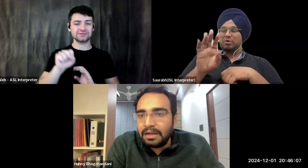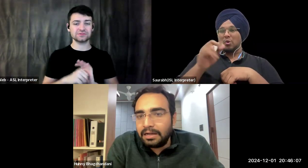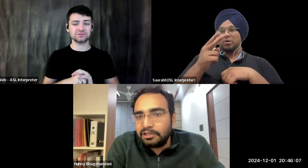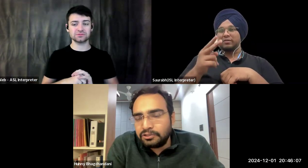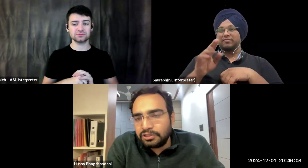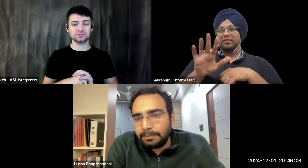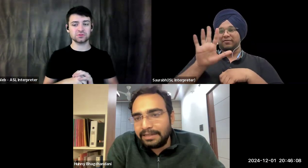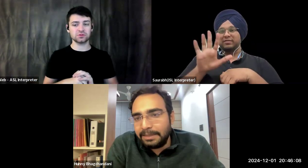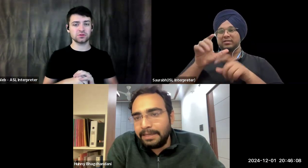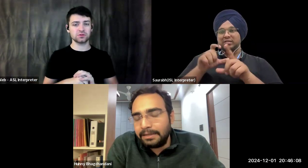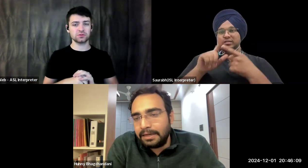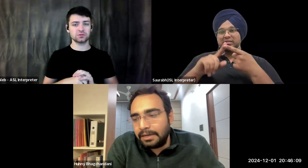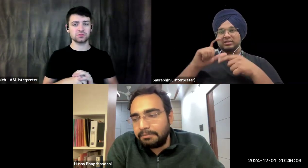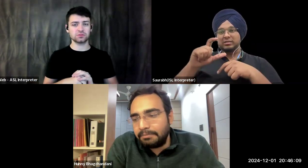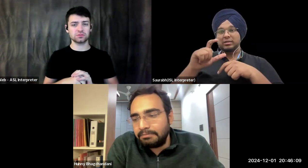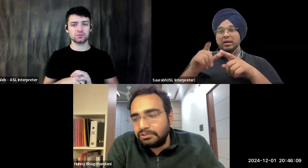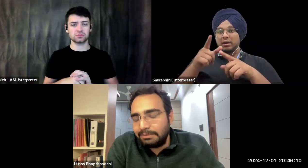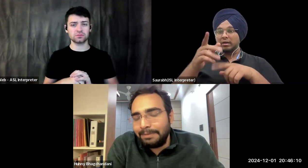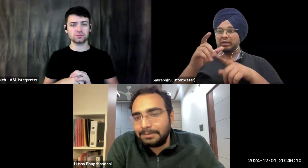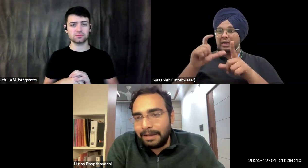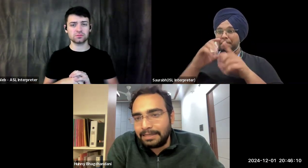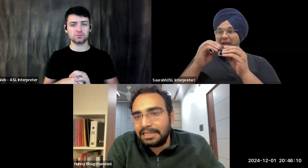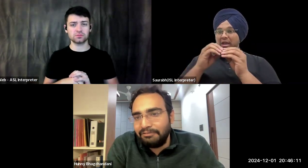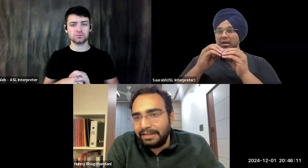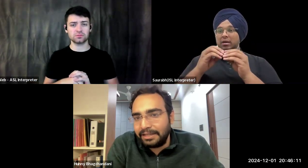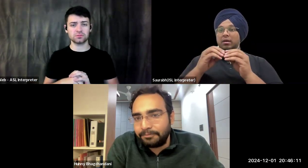Deutsche Bank, German-based bank is inviting.